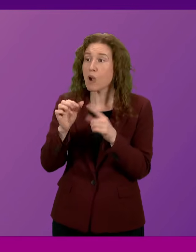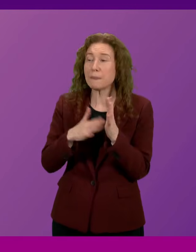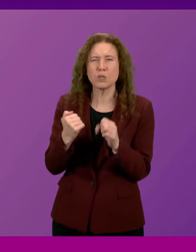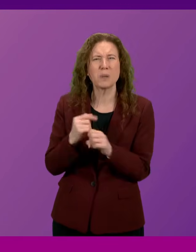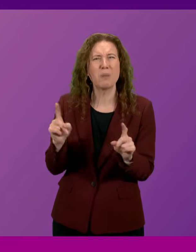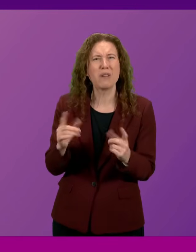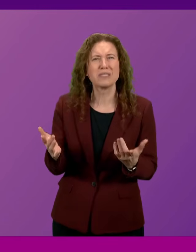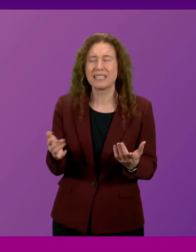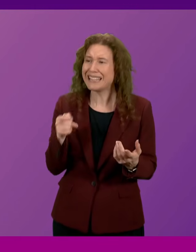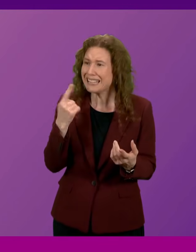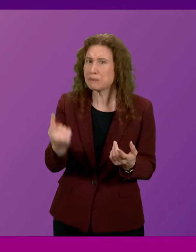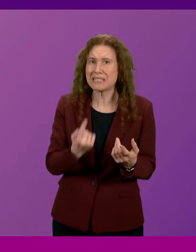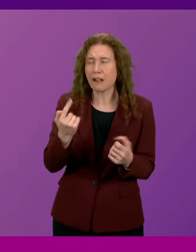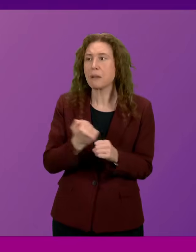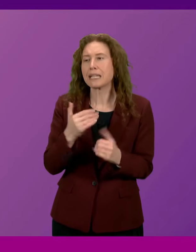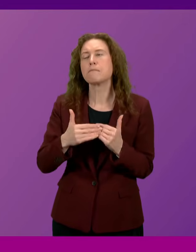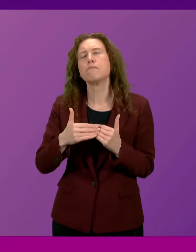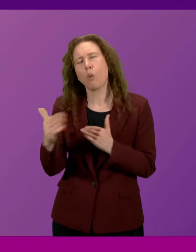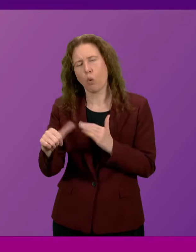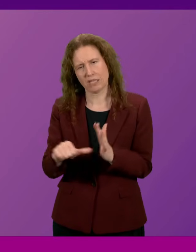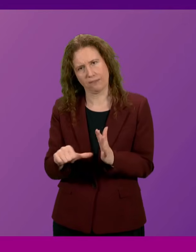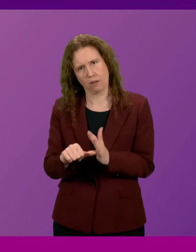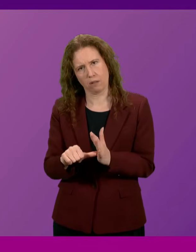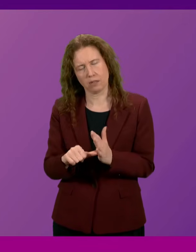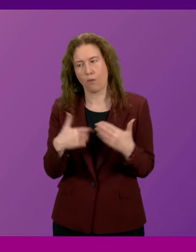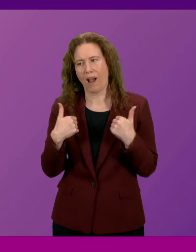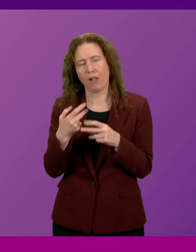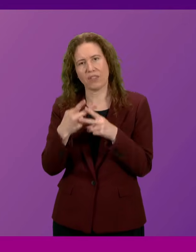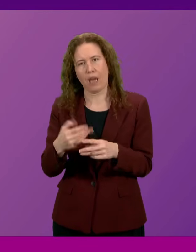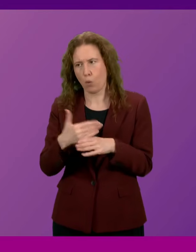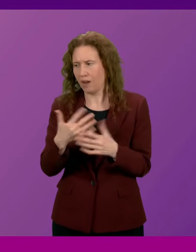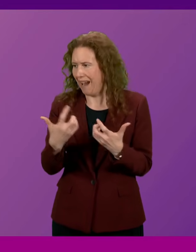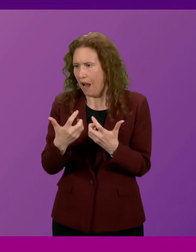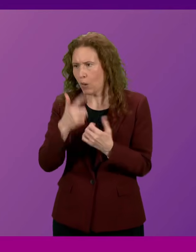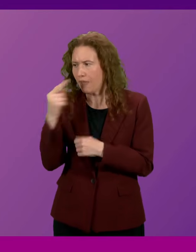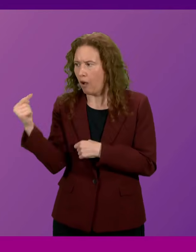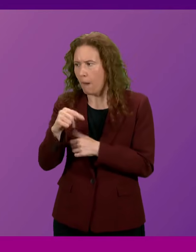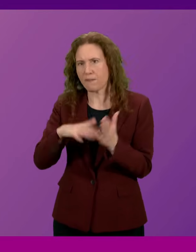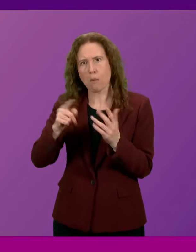He is making it more difficult for healthcare workers to come from other countries to work